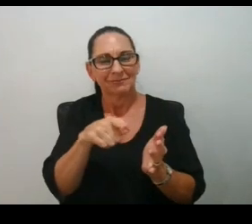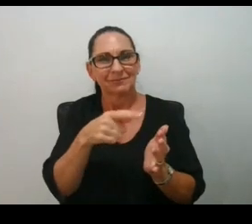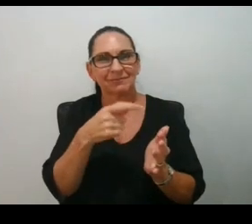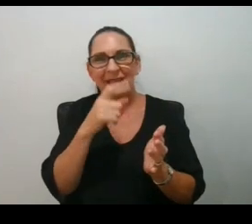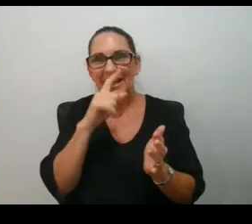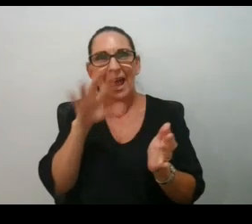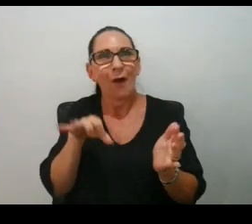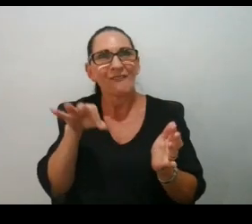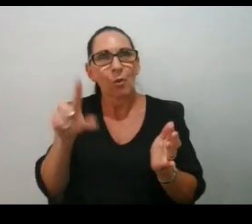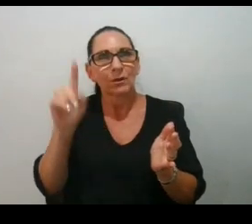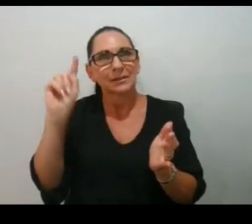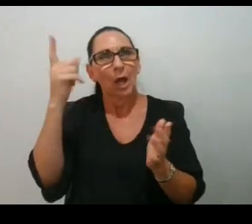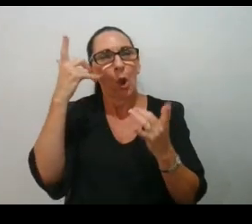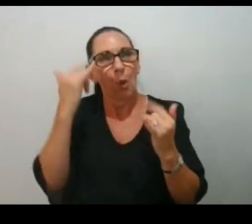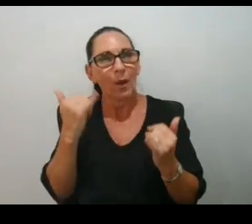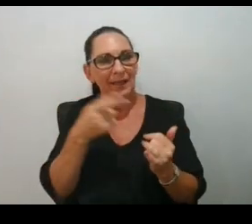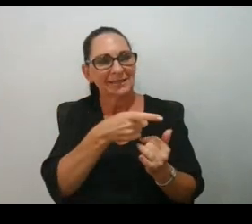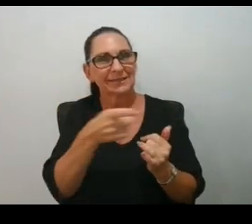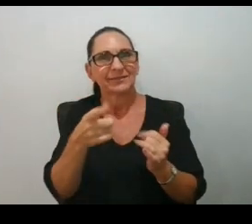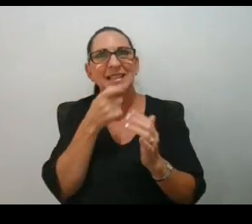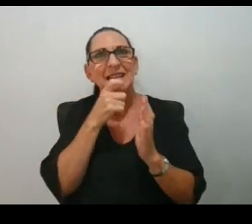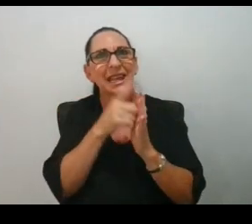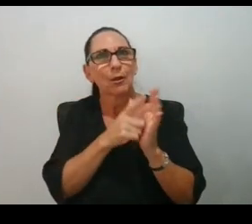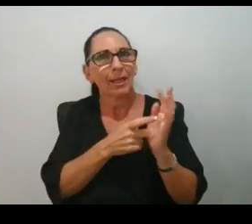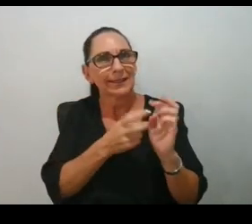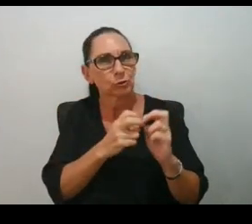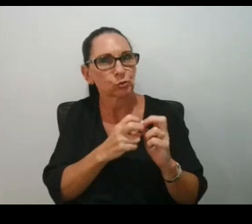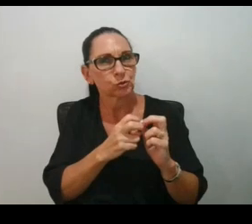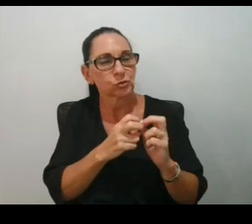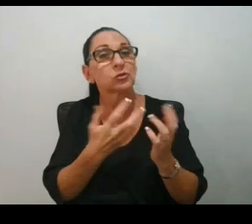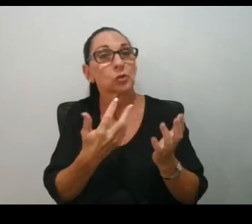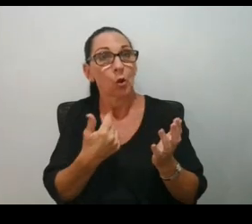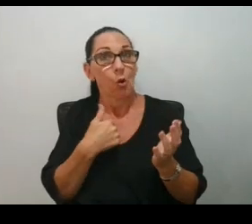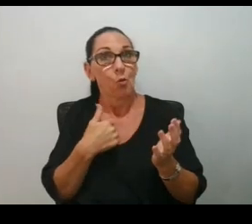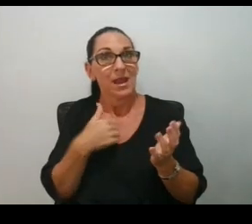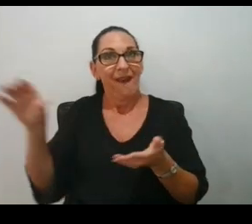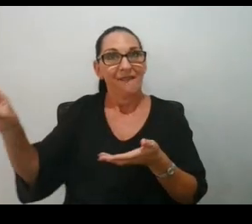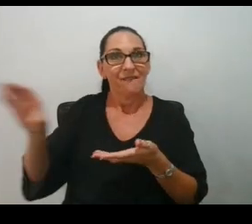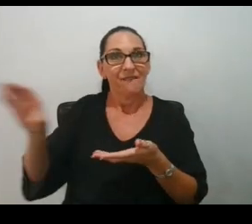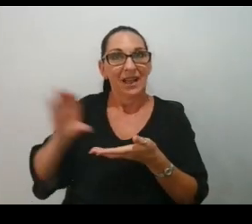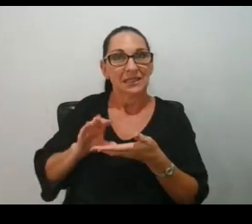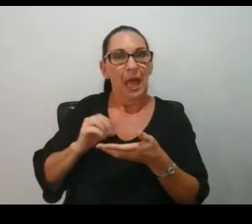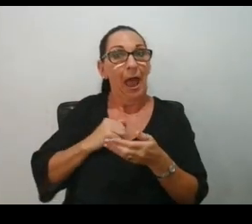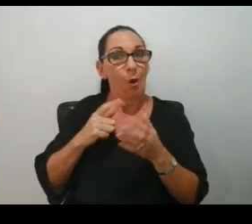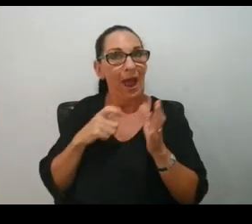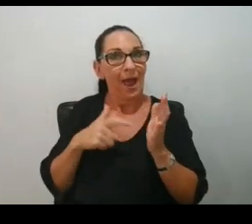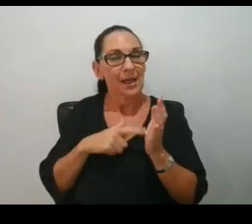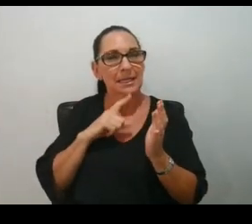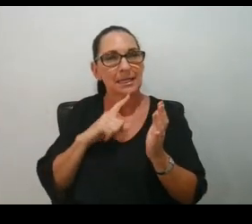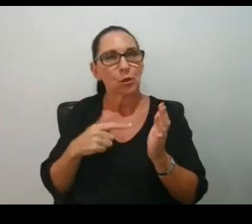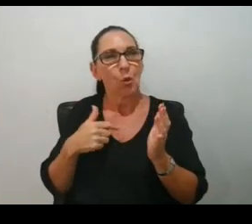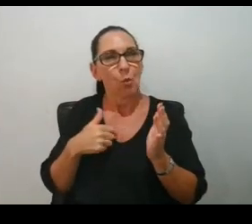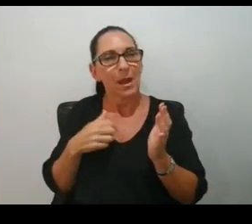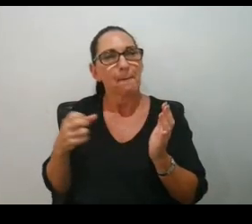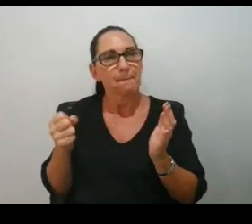for a lawyer and we are funded and our act specifically requires us to actually um assist